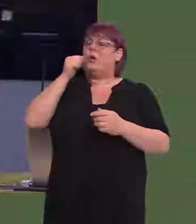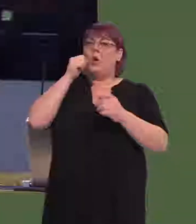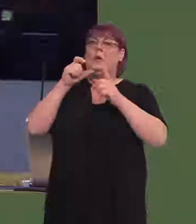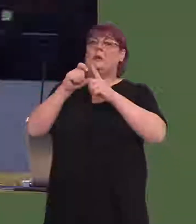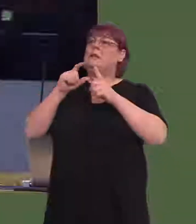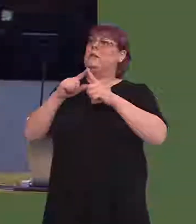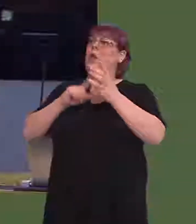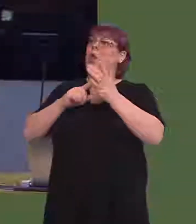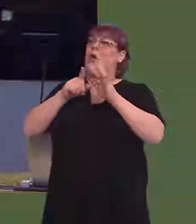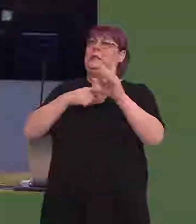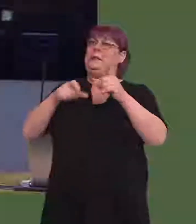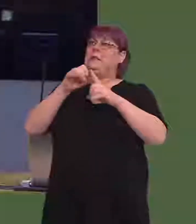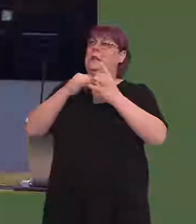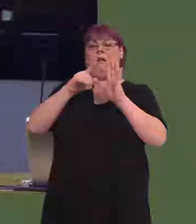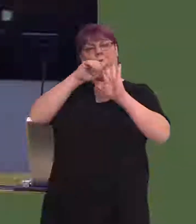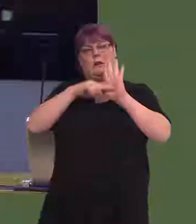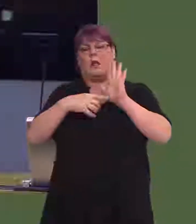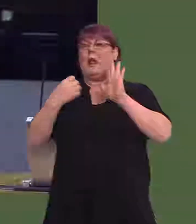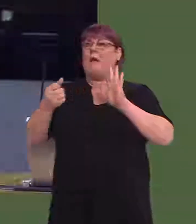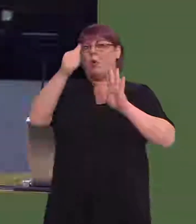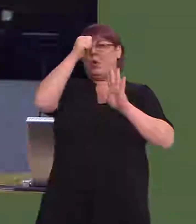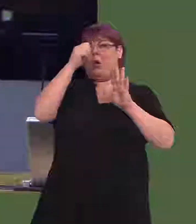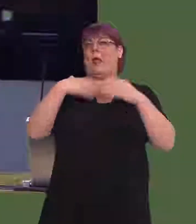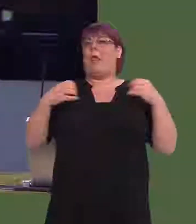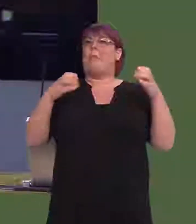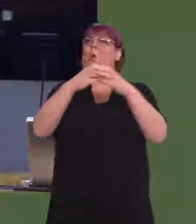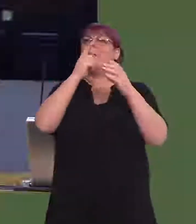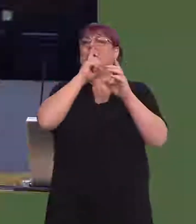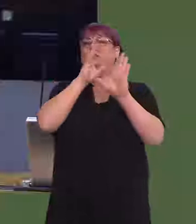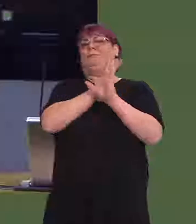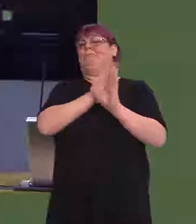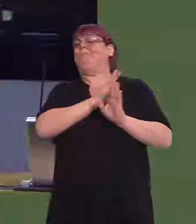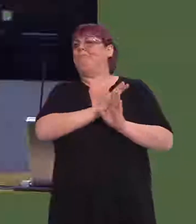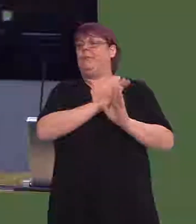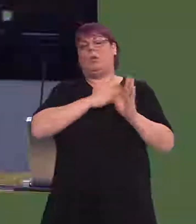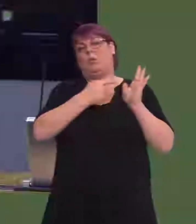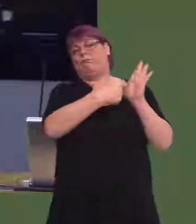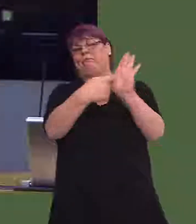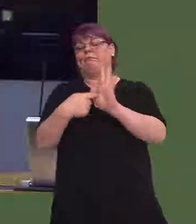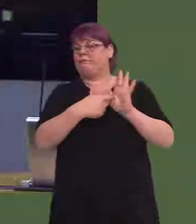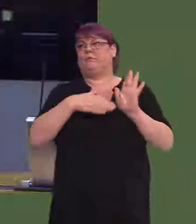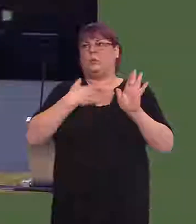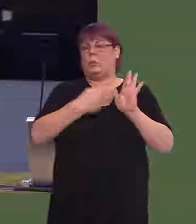has been suppressed by the health board and not made available for public reading.